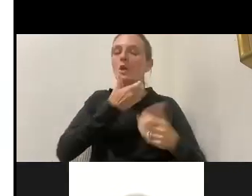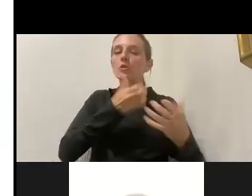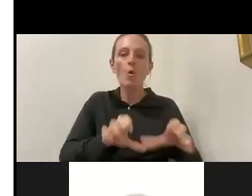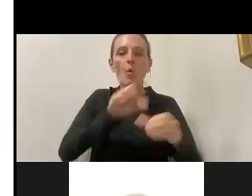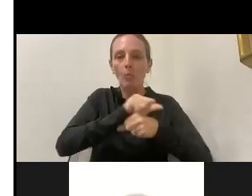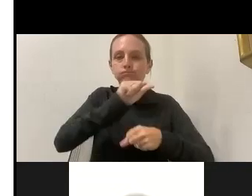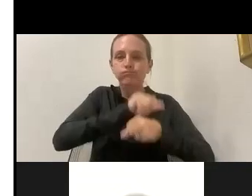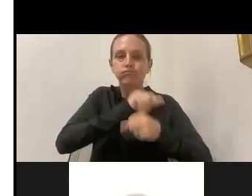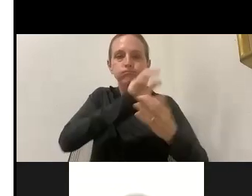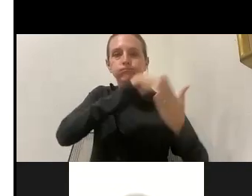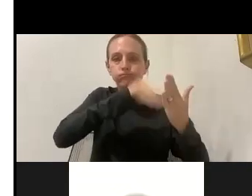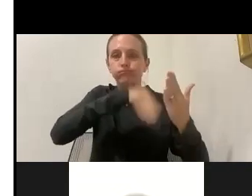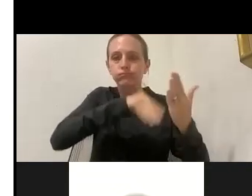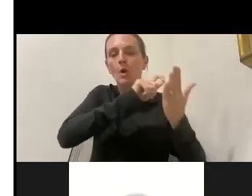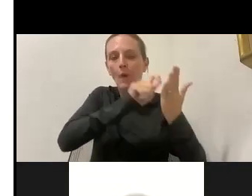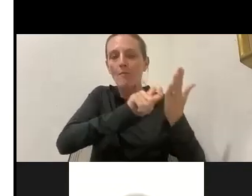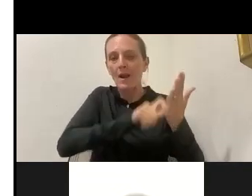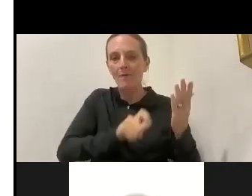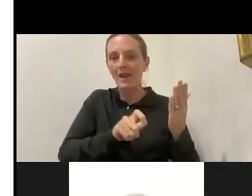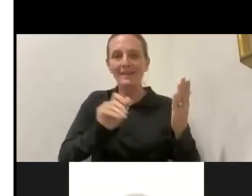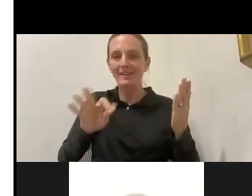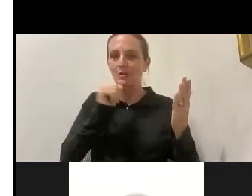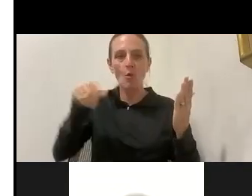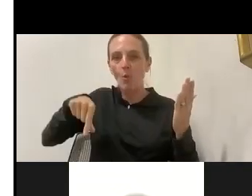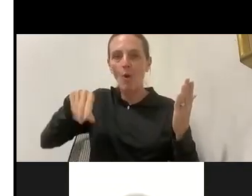You want to highlight, like I said before I will go through their information and I